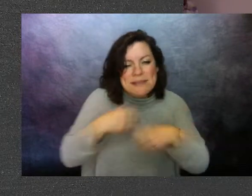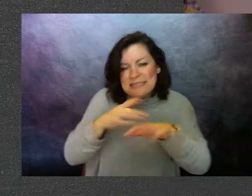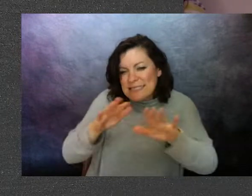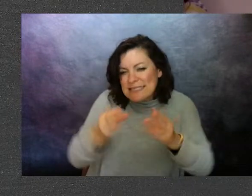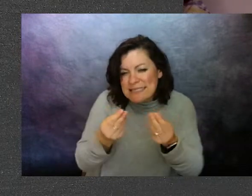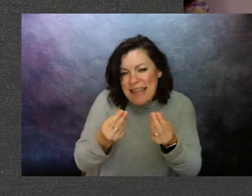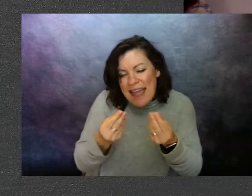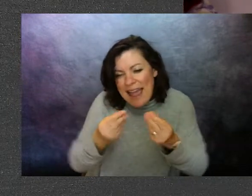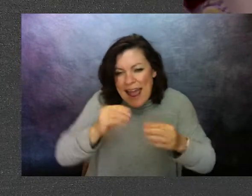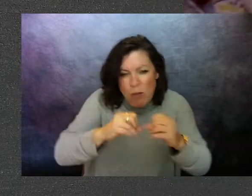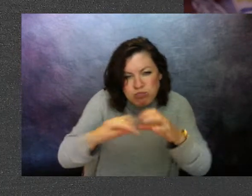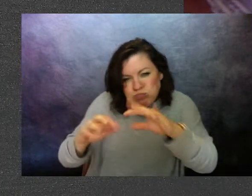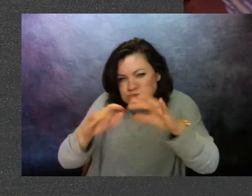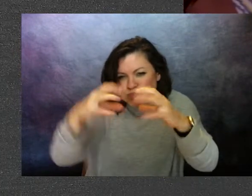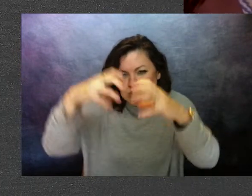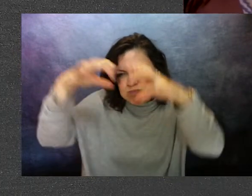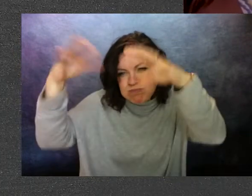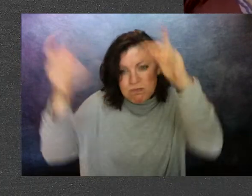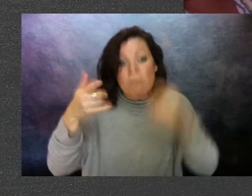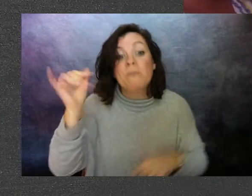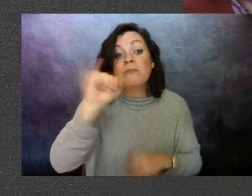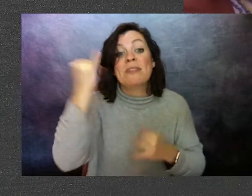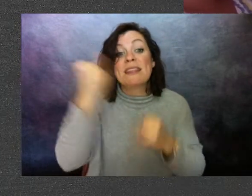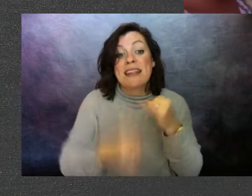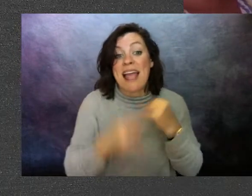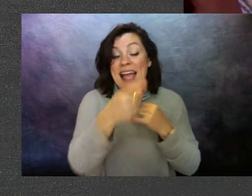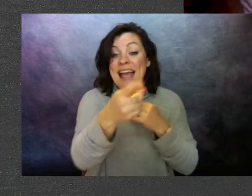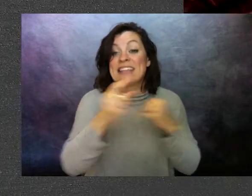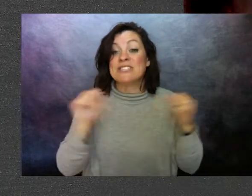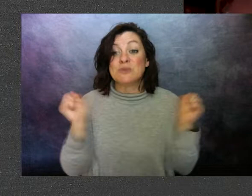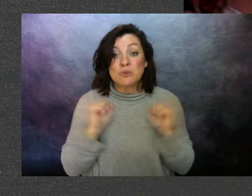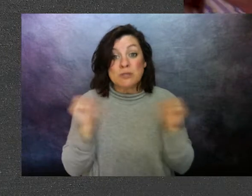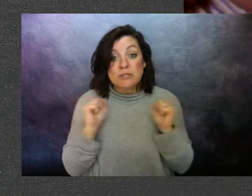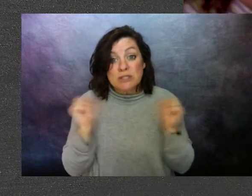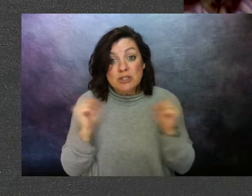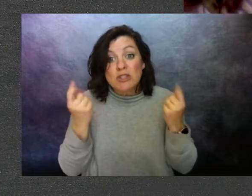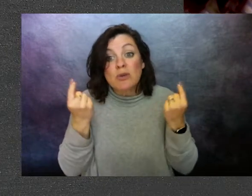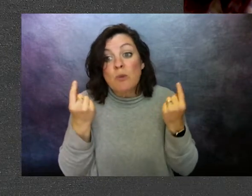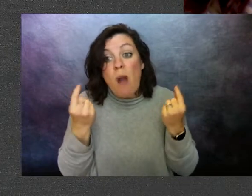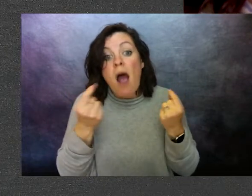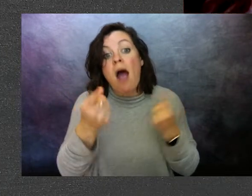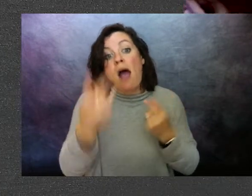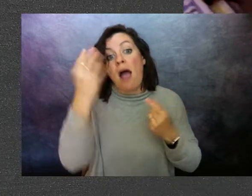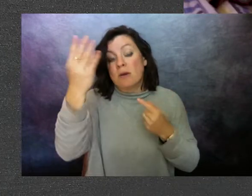And the last one is the winter, where you're sled riding and you're building a snowman